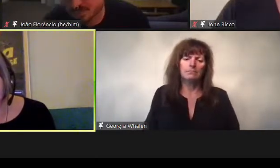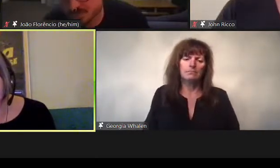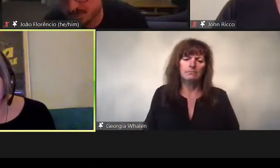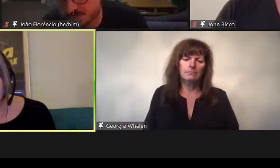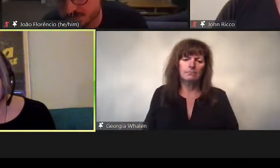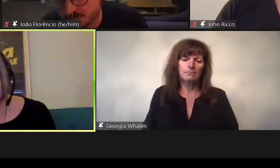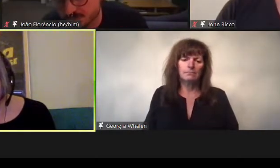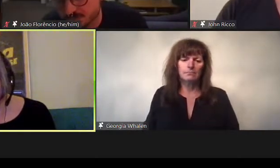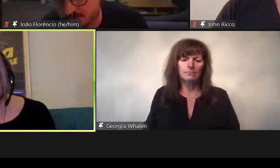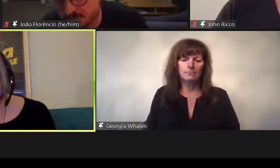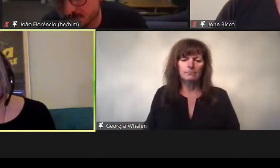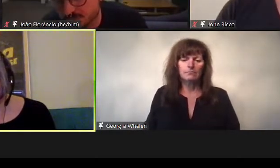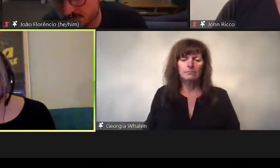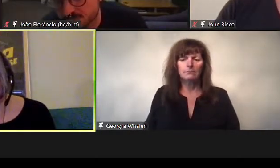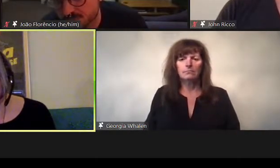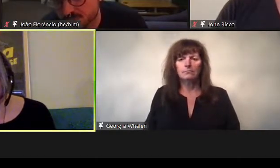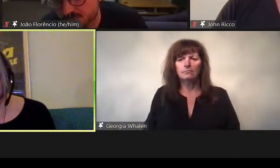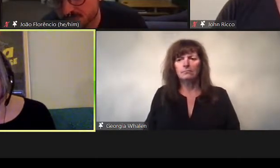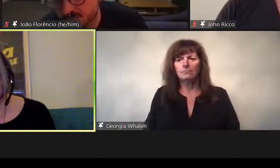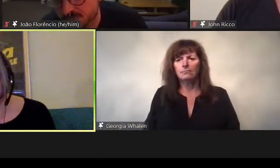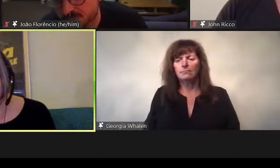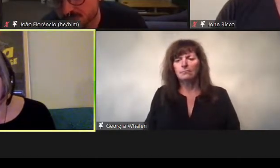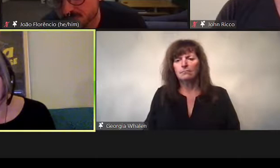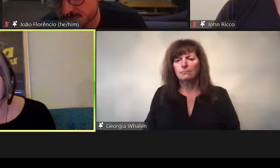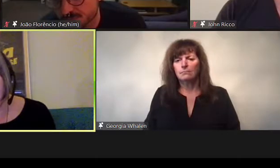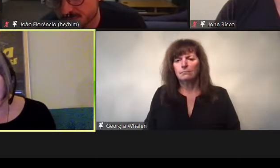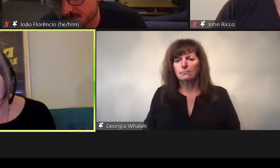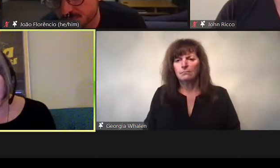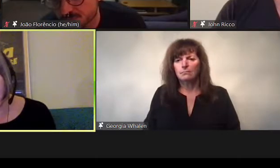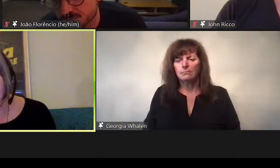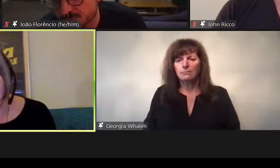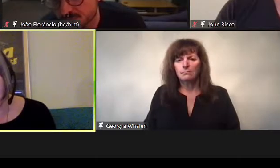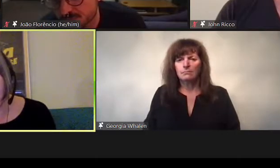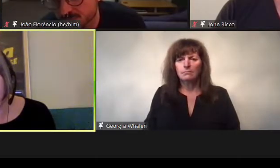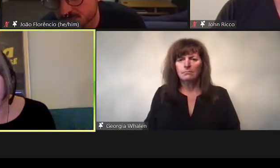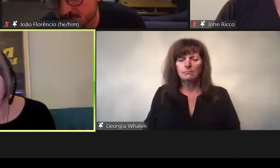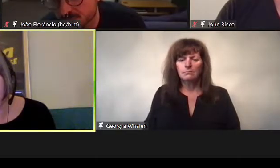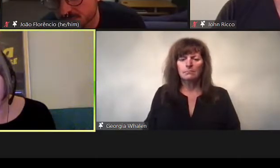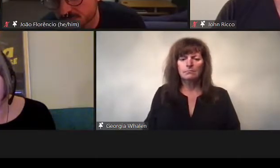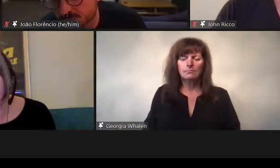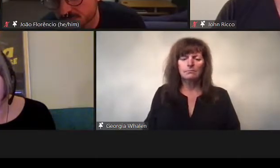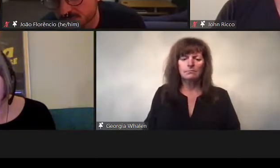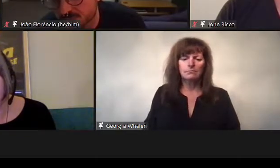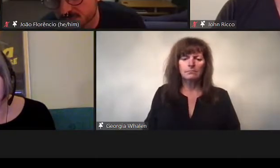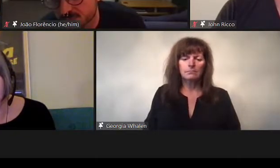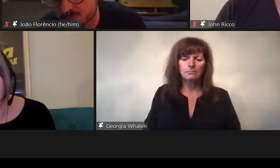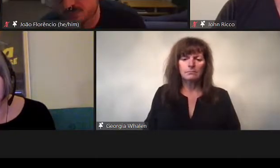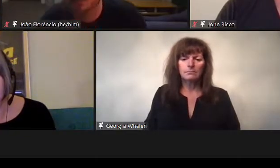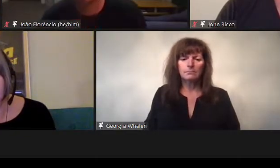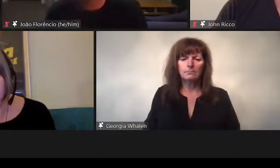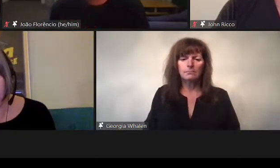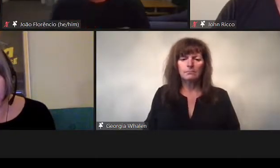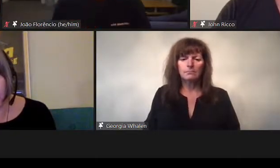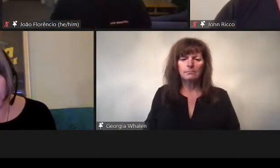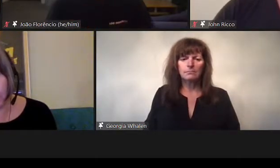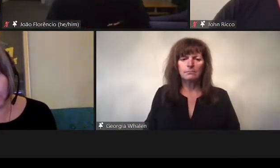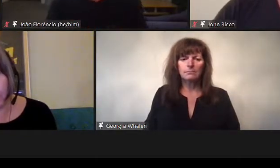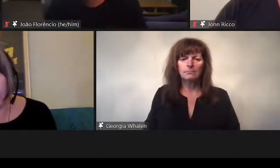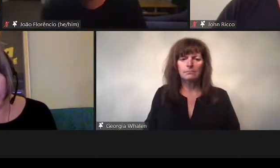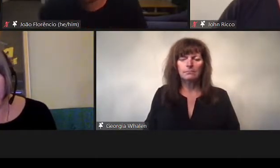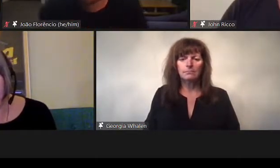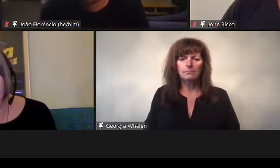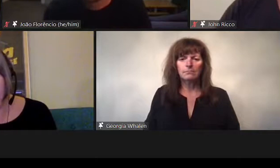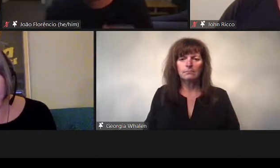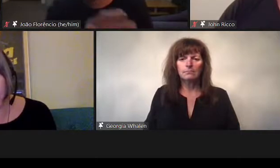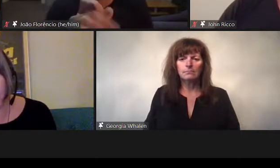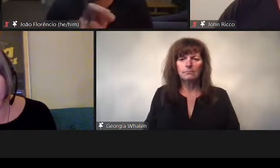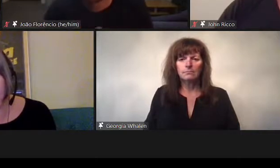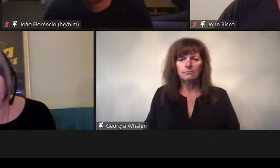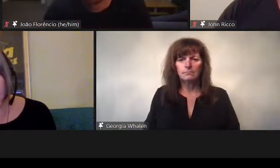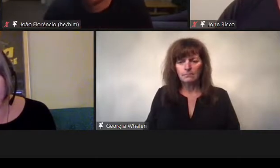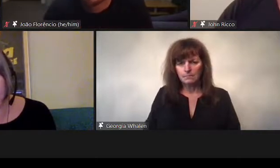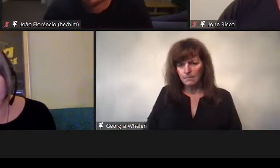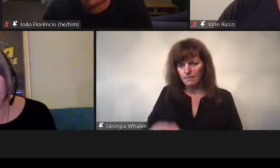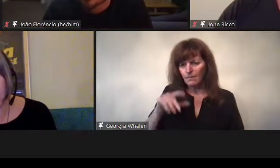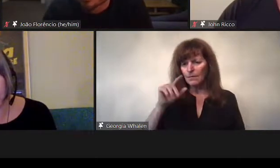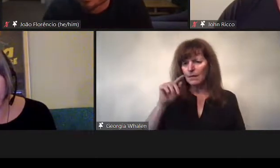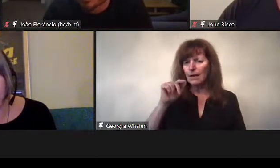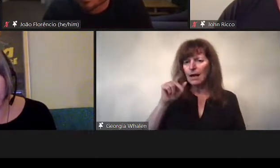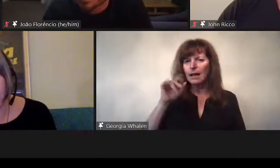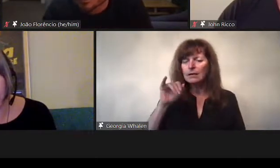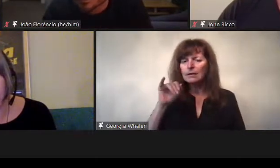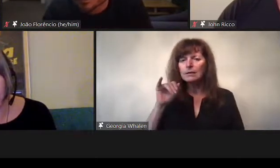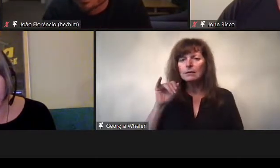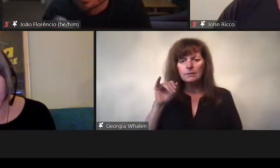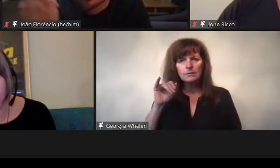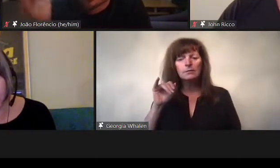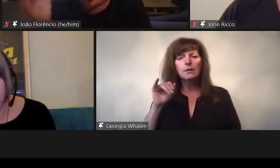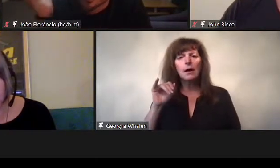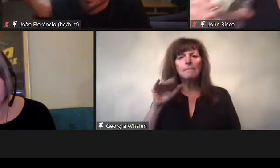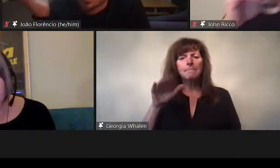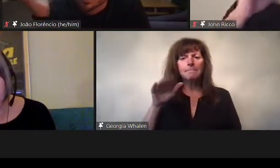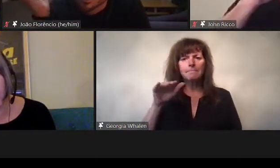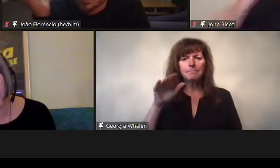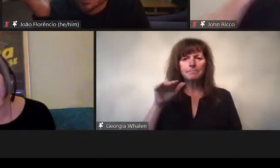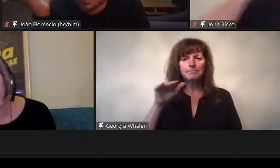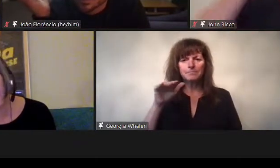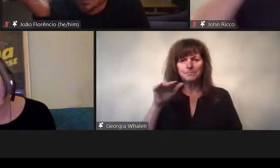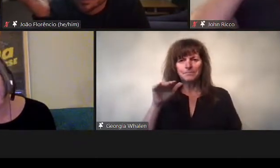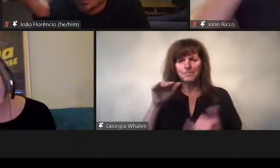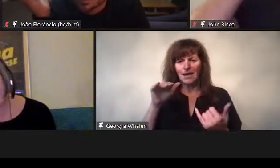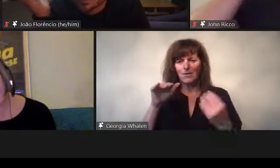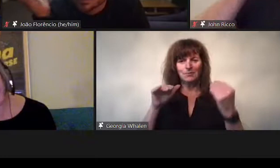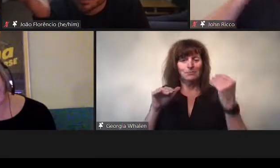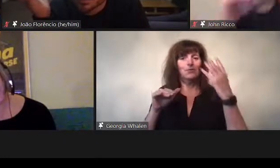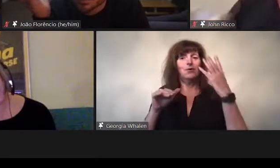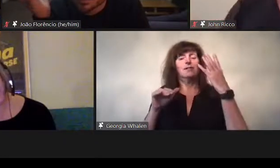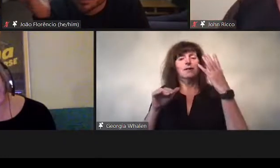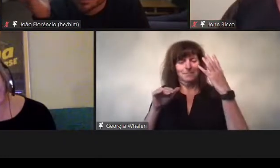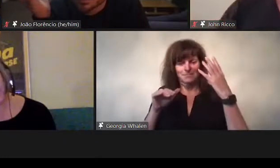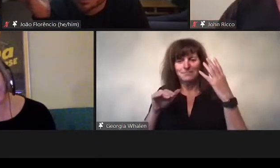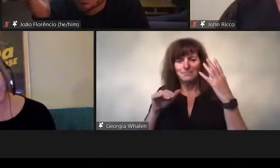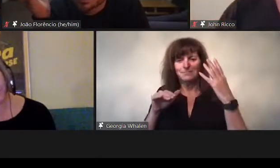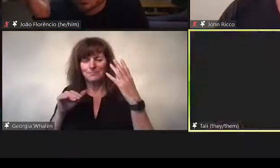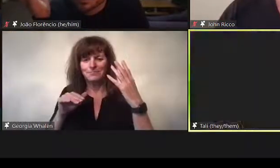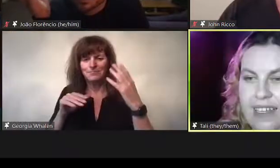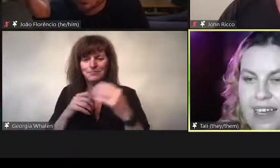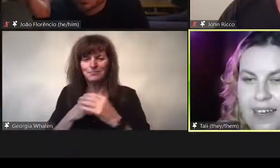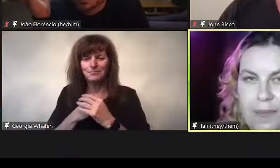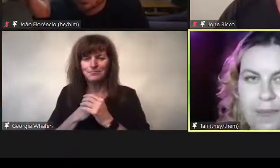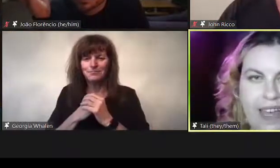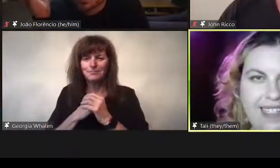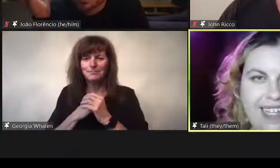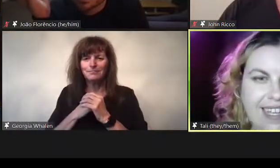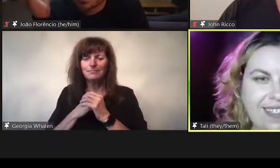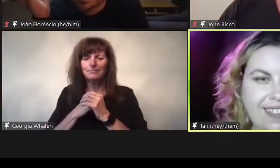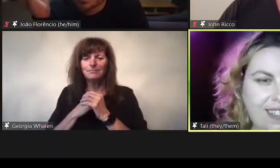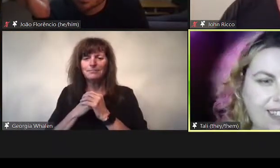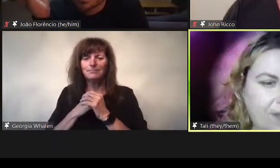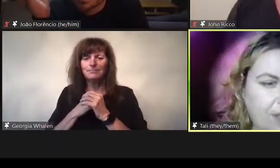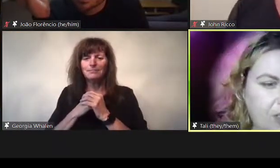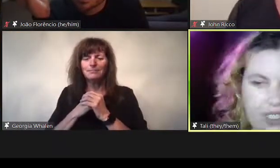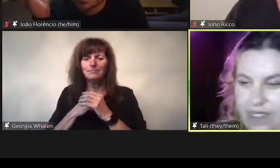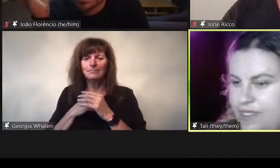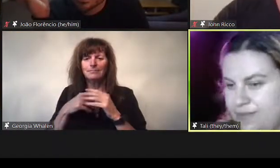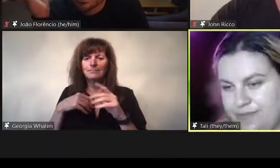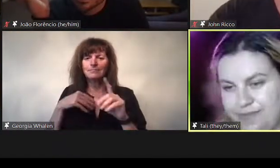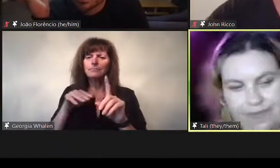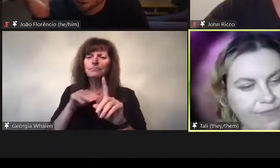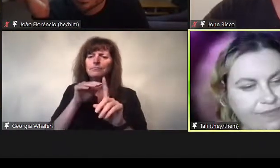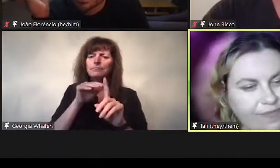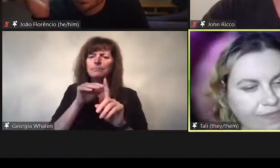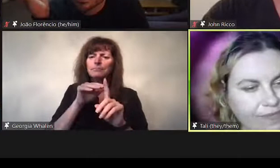and to block access to income.